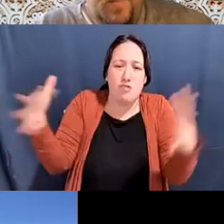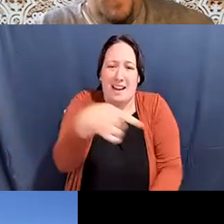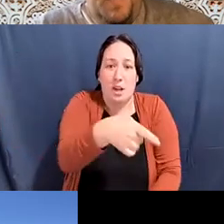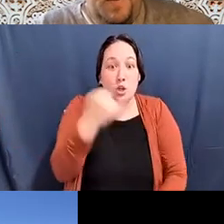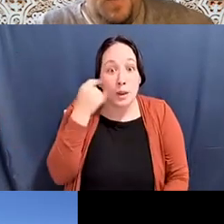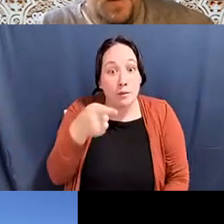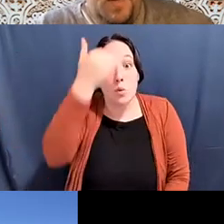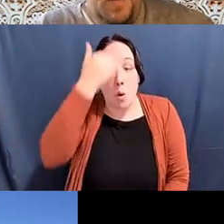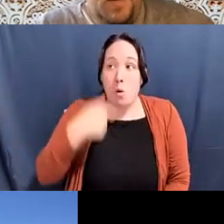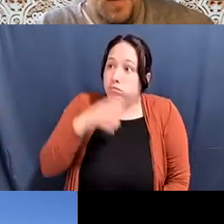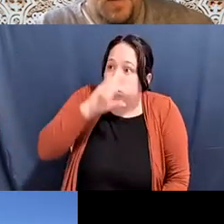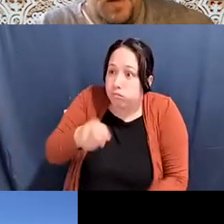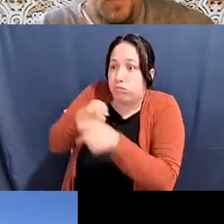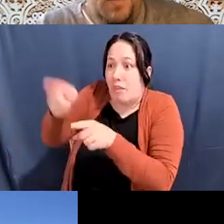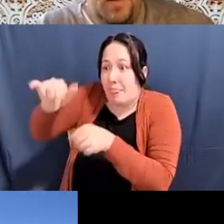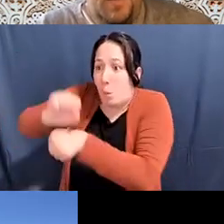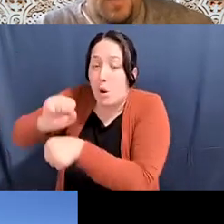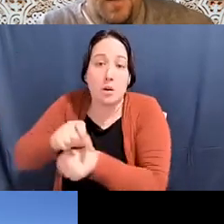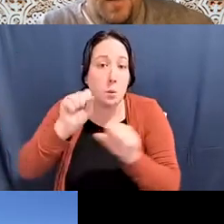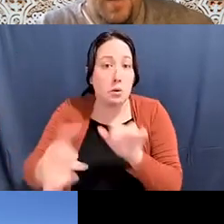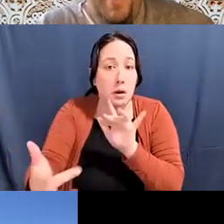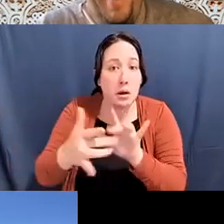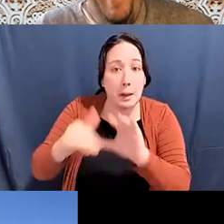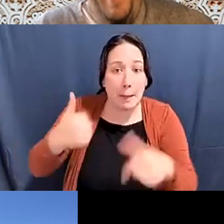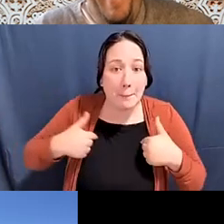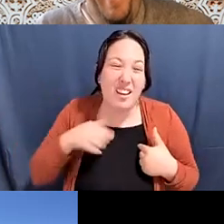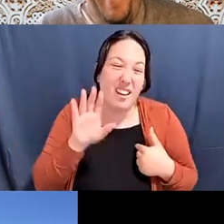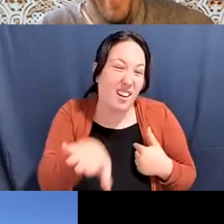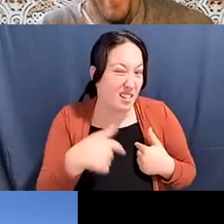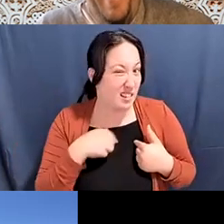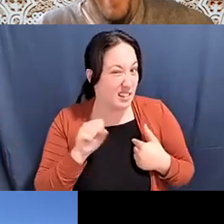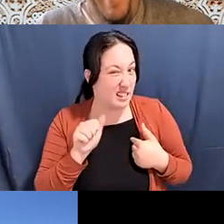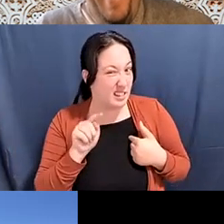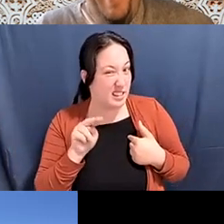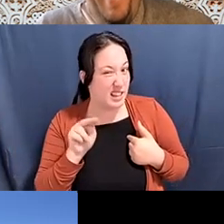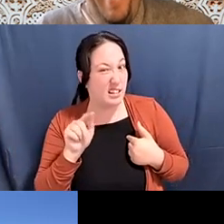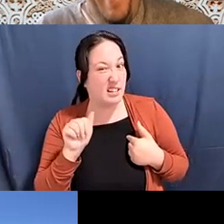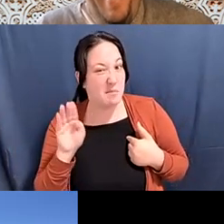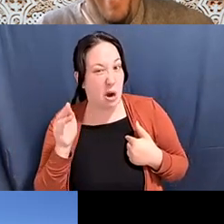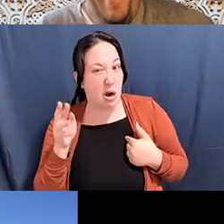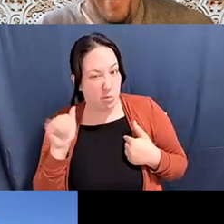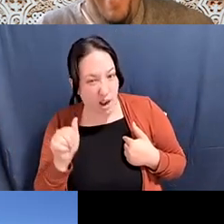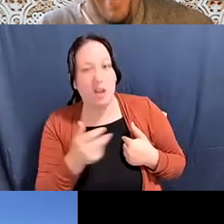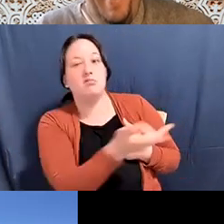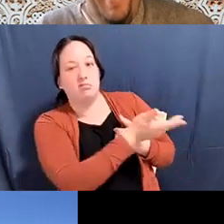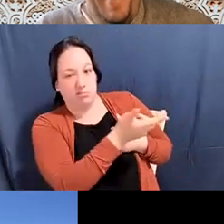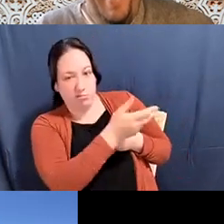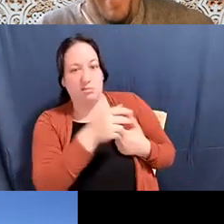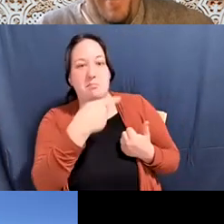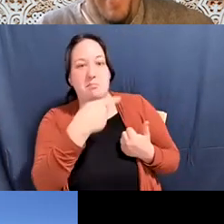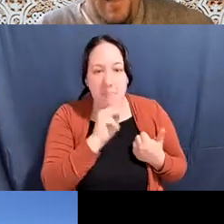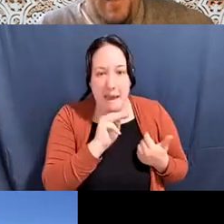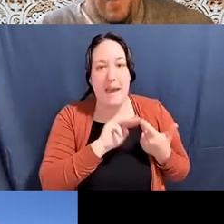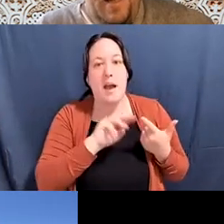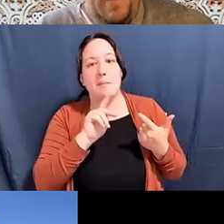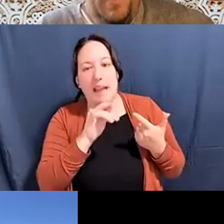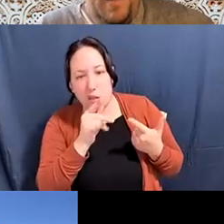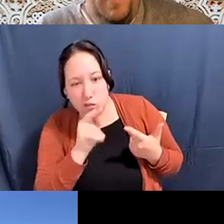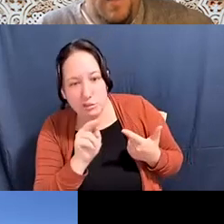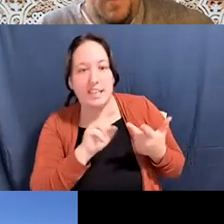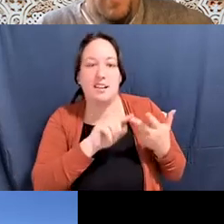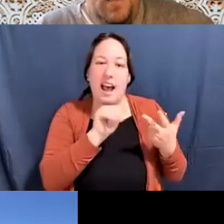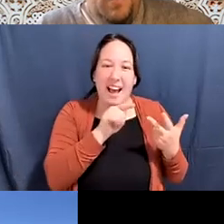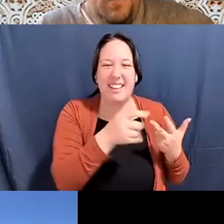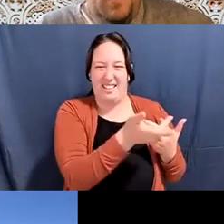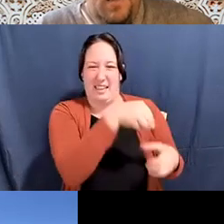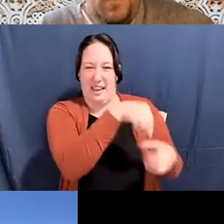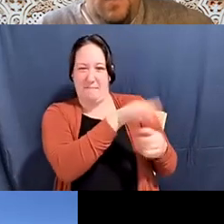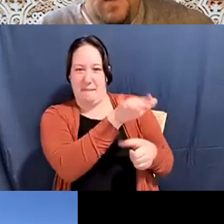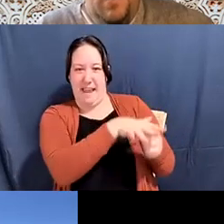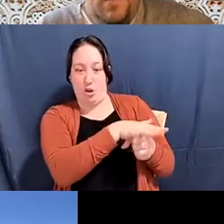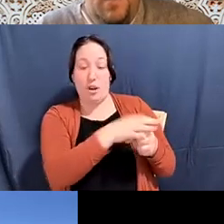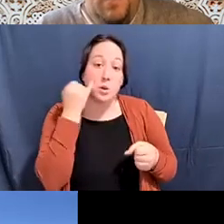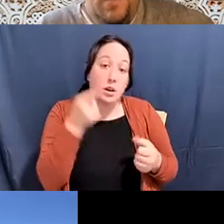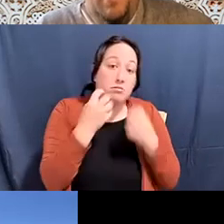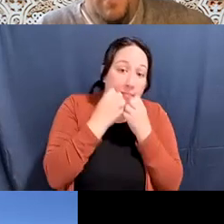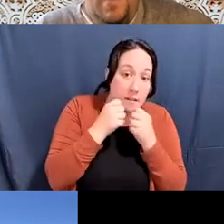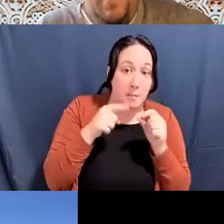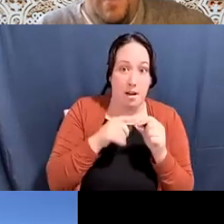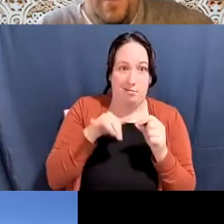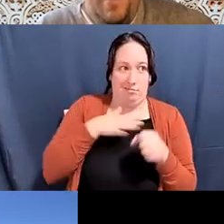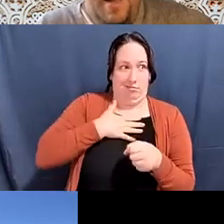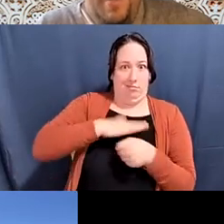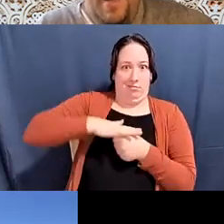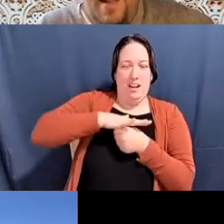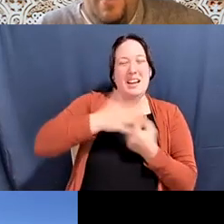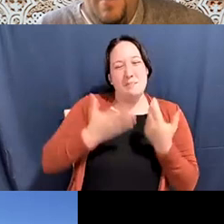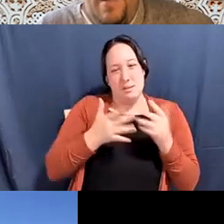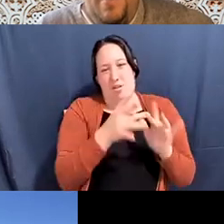Diane Fujino: feel free to email me, but I'm in Santa Barbara, so Katherine Alex and Pam are all in the Bay Area and might be able to hook you in even more to different chords that exists, but on our website I just finally I put it in the chat are the